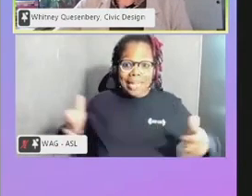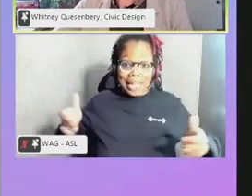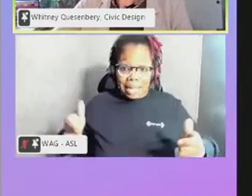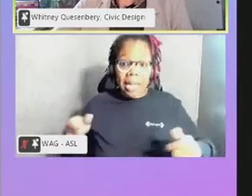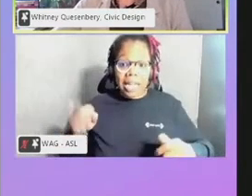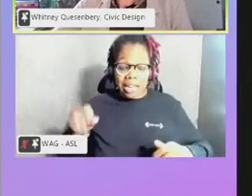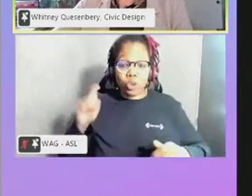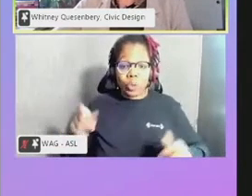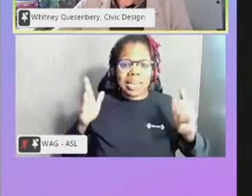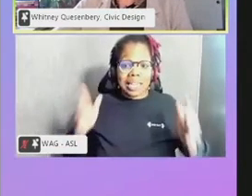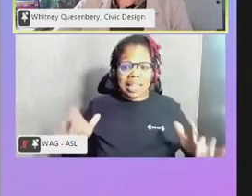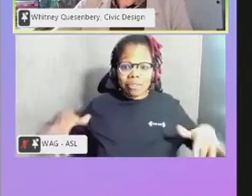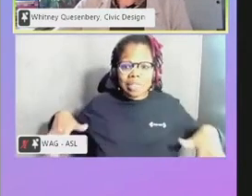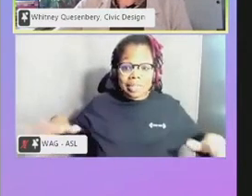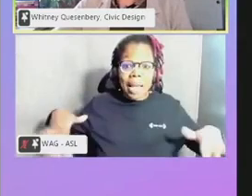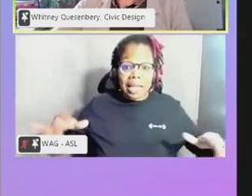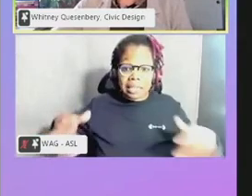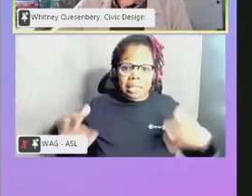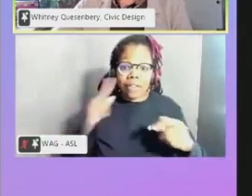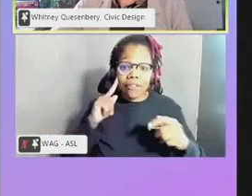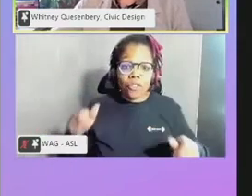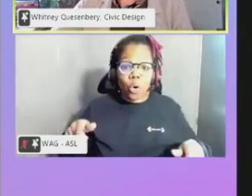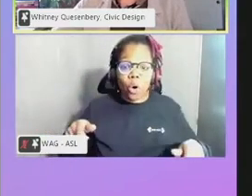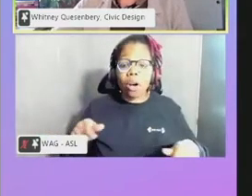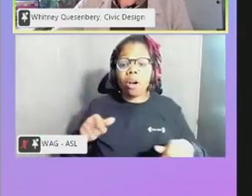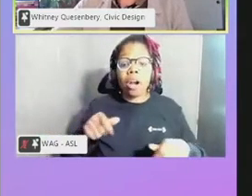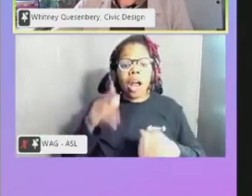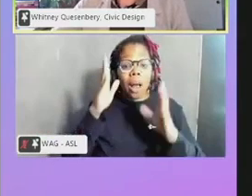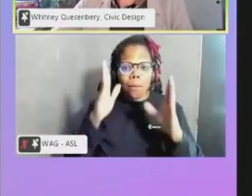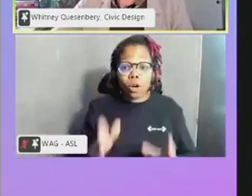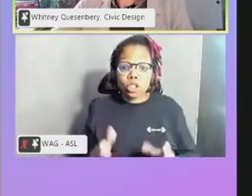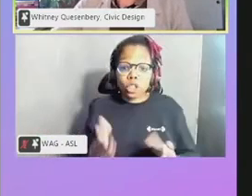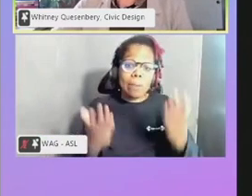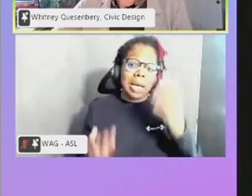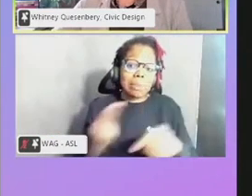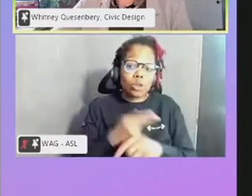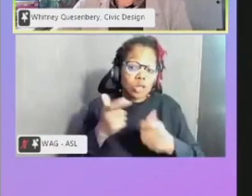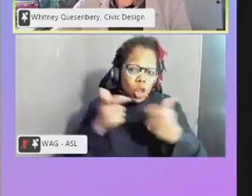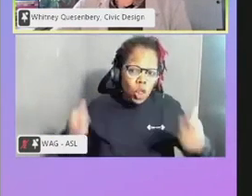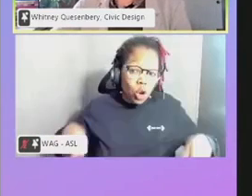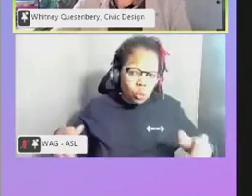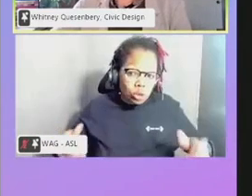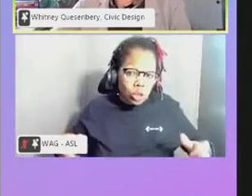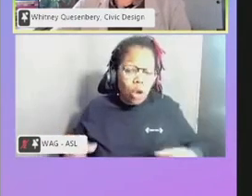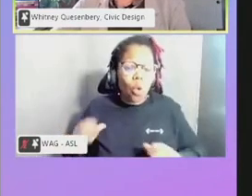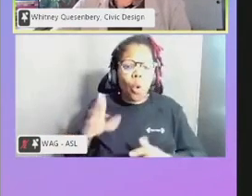guidelines to meet the revised access board guidelines because wheelchairs themselves have gotten bigger in this